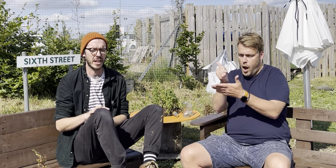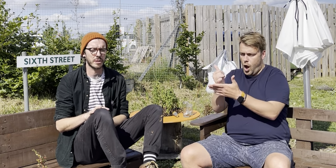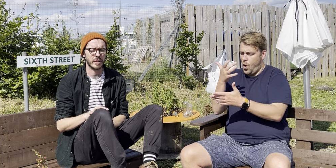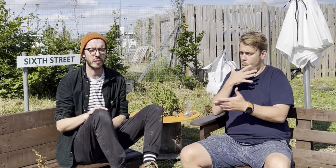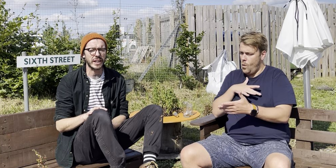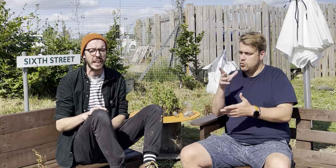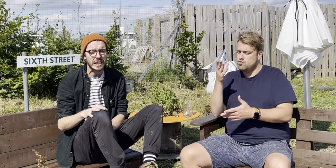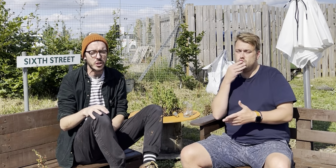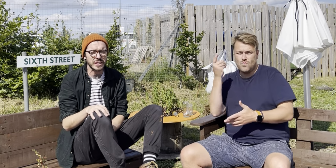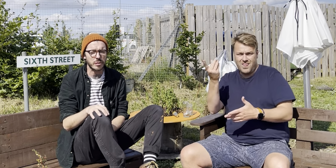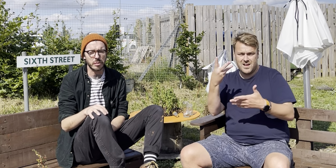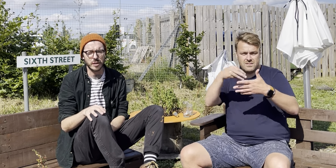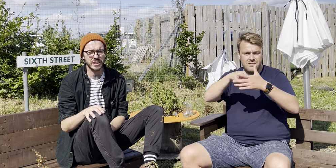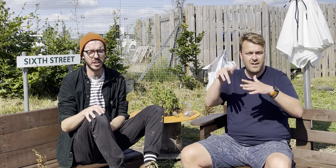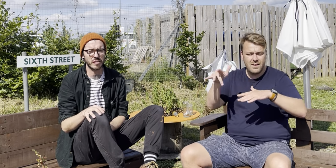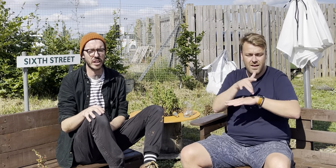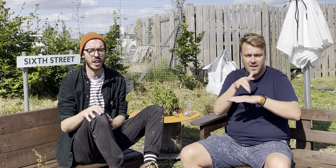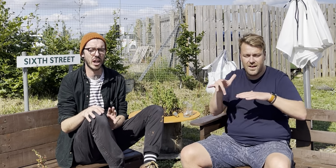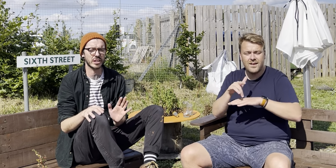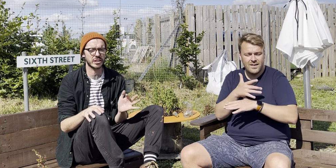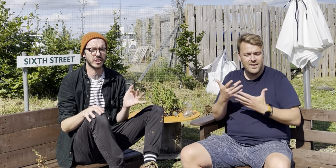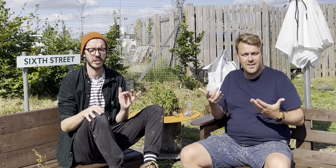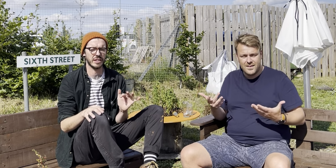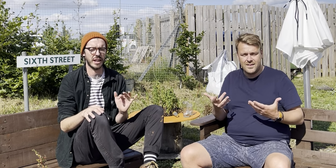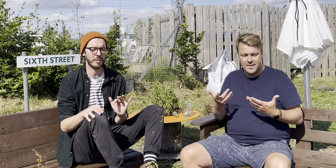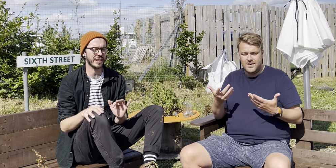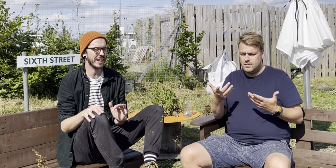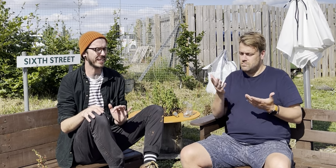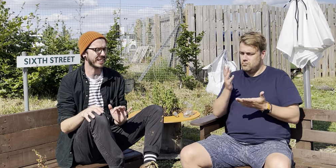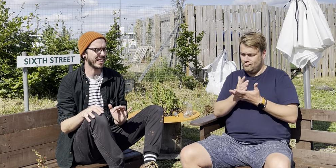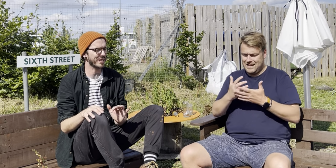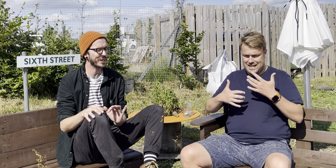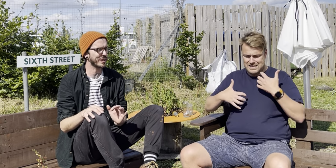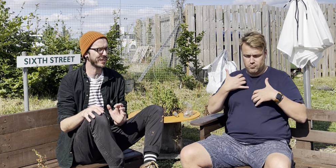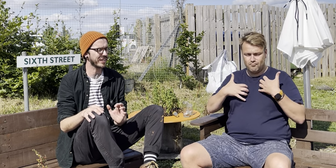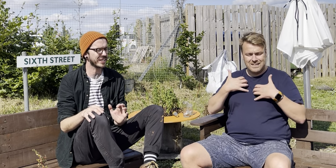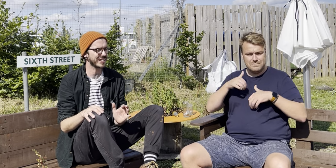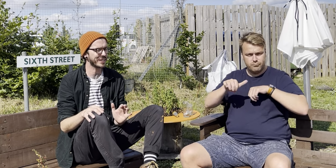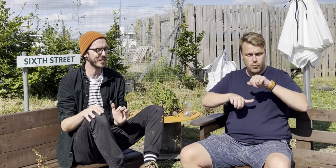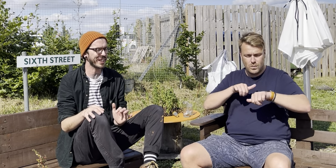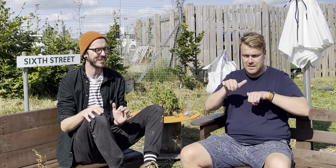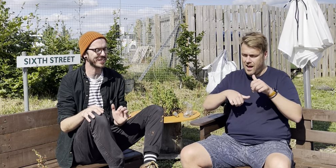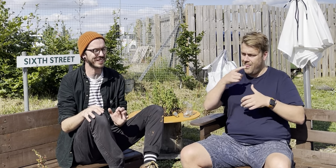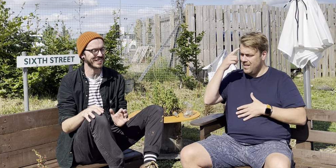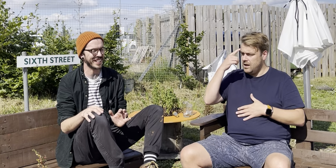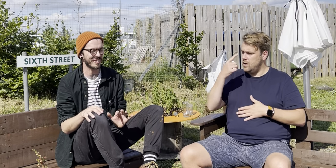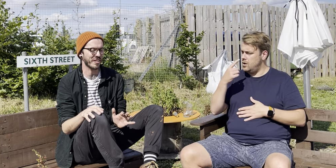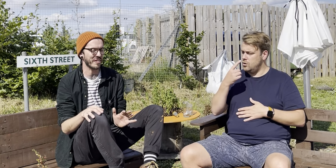it's been a really interesting process over the last how many years is it now since 2016 five